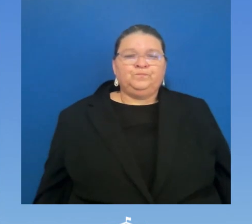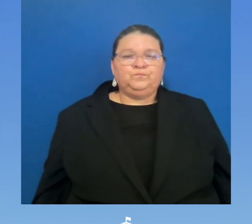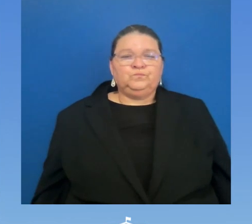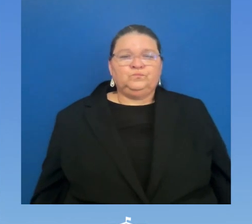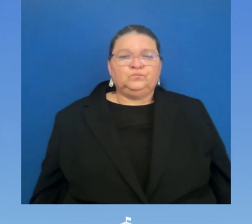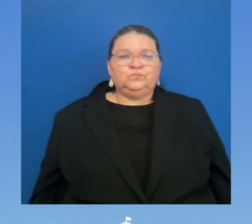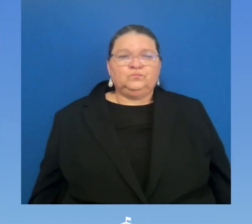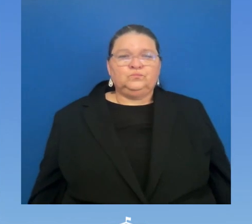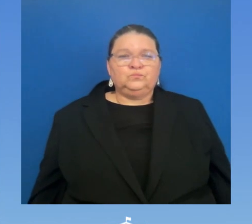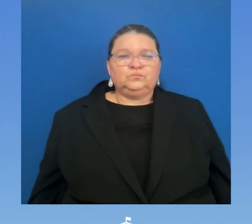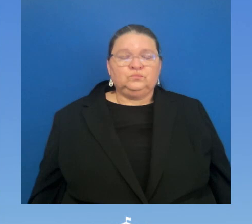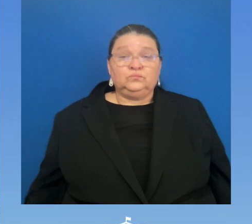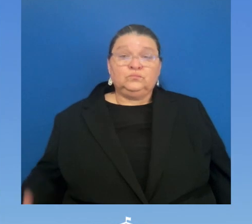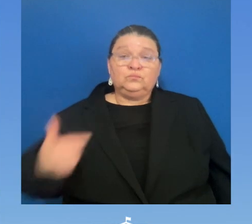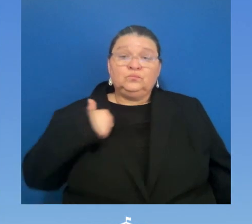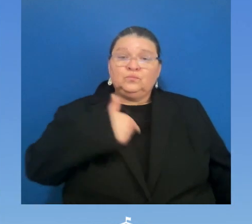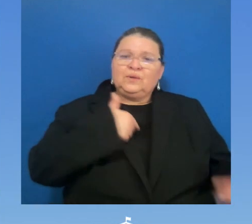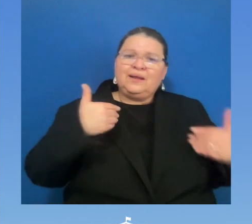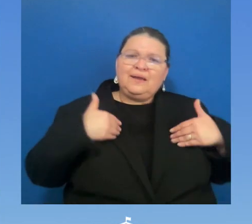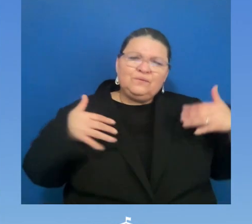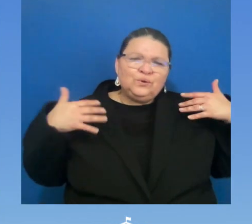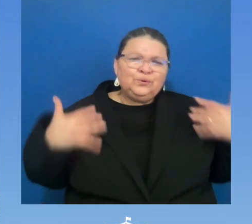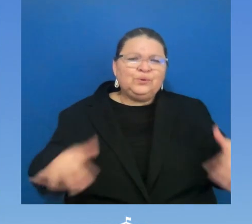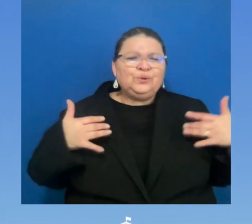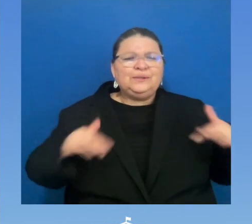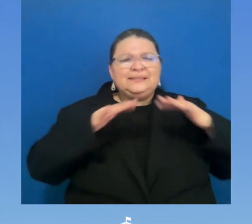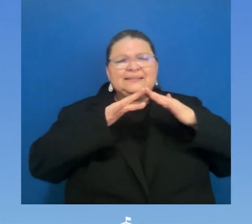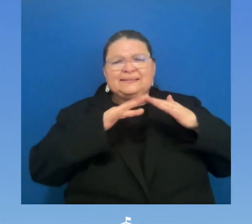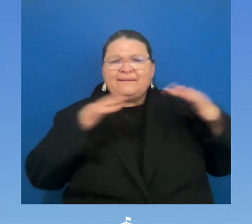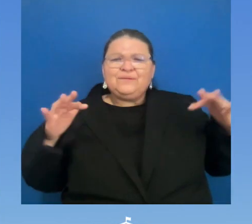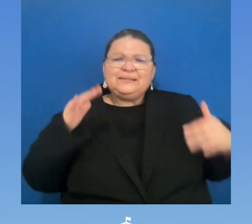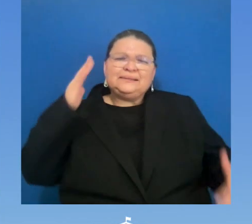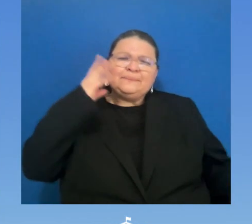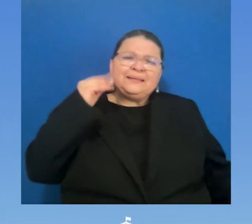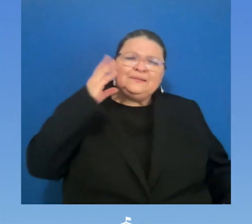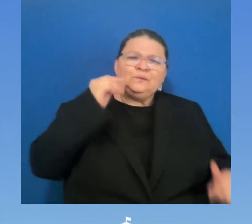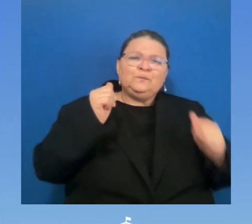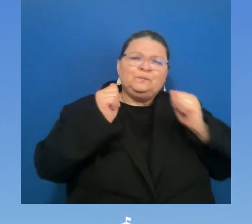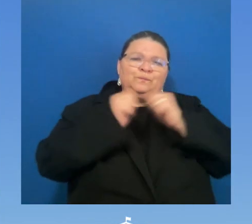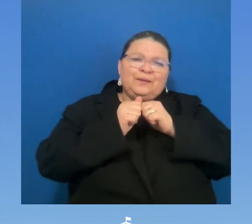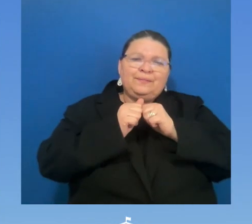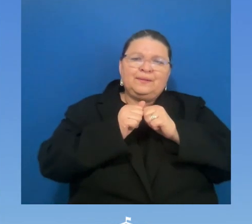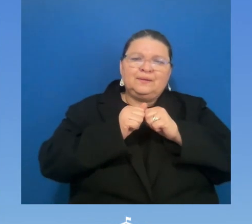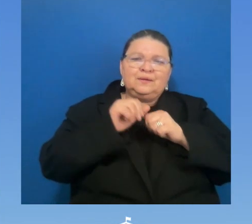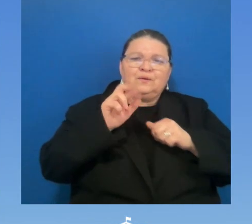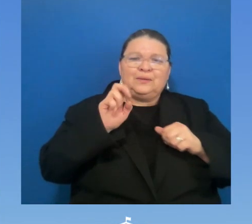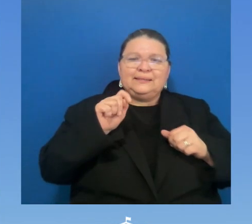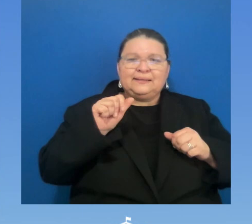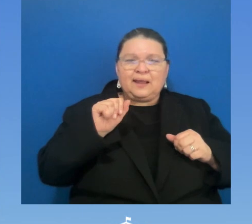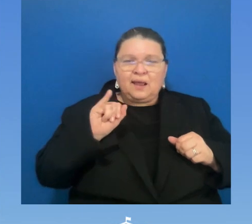in in retail and apparel, but is leading a company of more than 100000 hundred thousand employees.